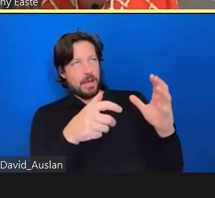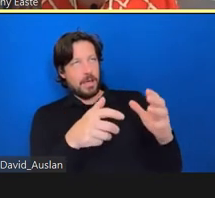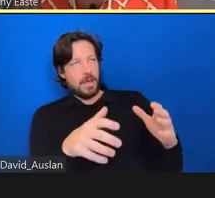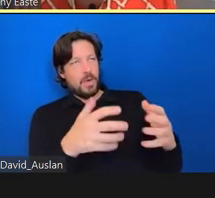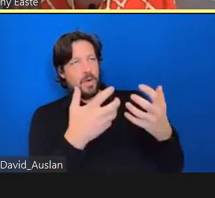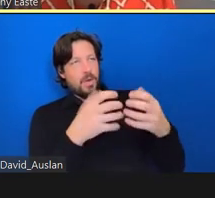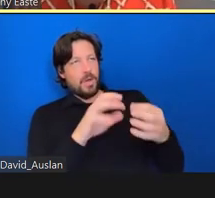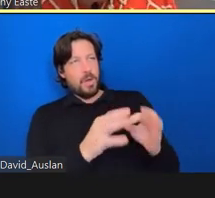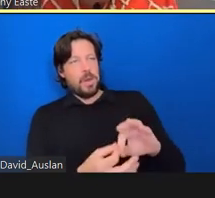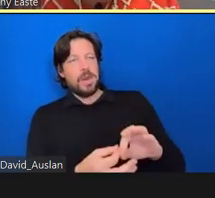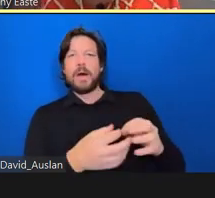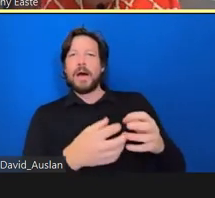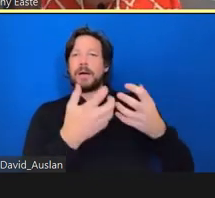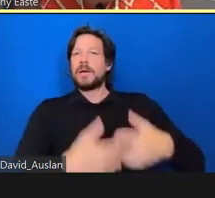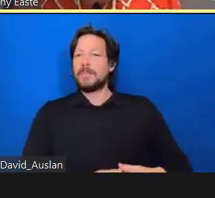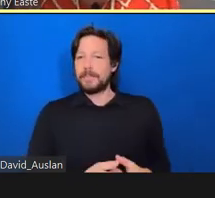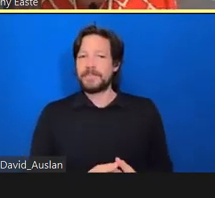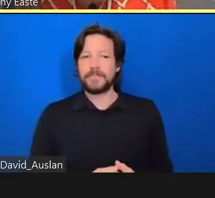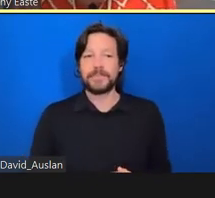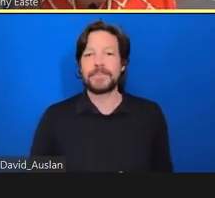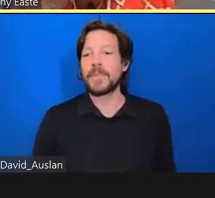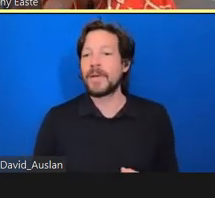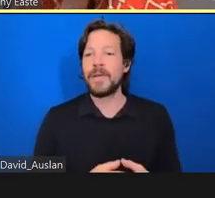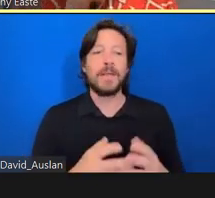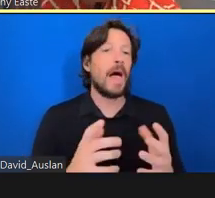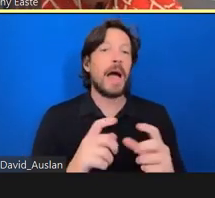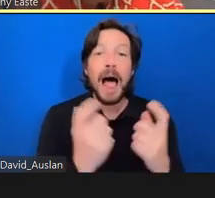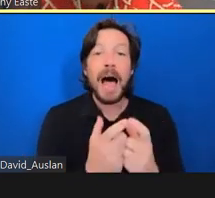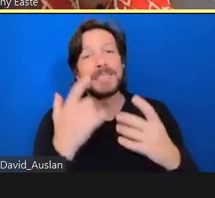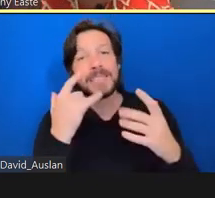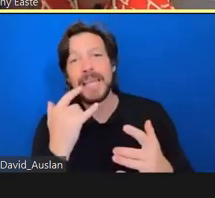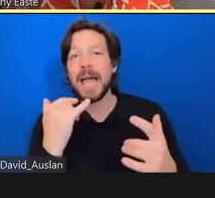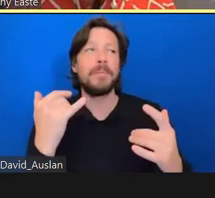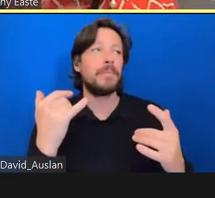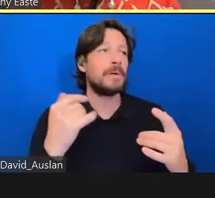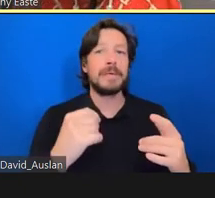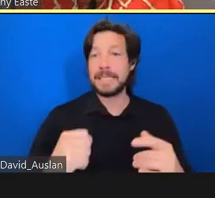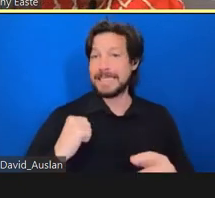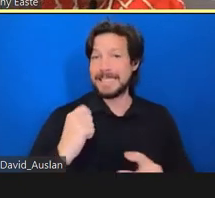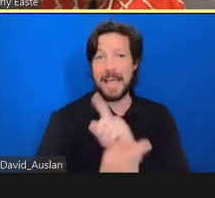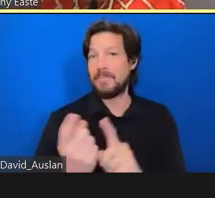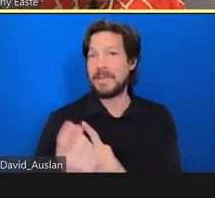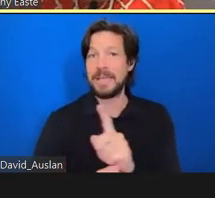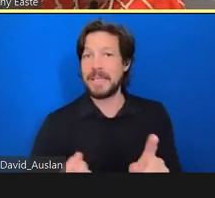in the rest of this? Am I in a class? Am I in an exam? Am I in a staff meeting? I'm with the DVC.